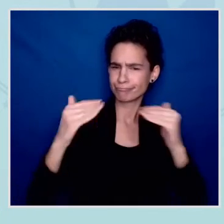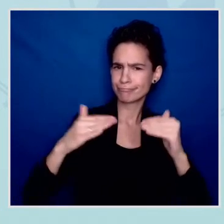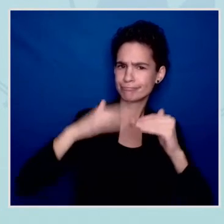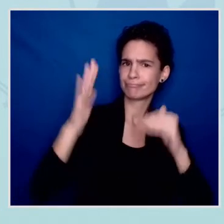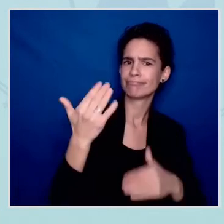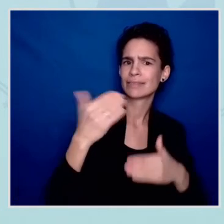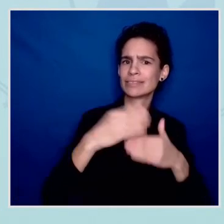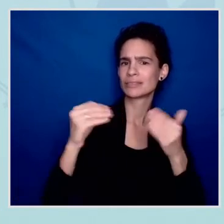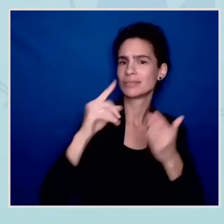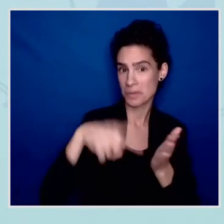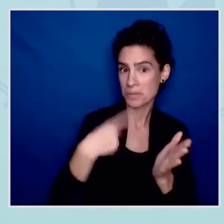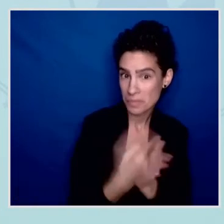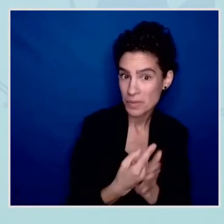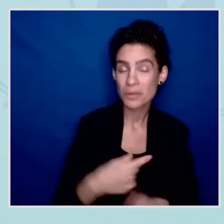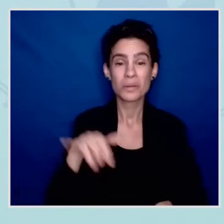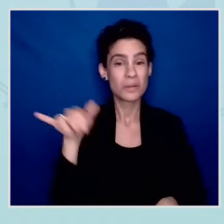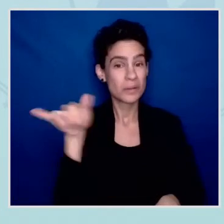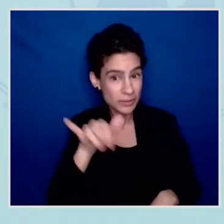ICONIC AMERICAN CITY OF BOSTON,